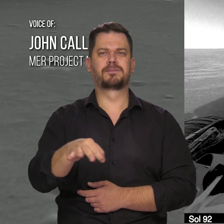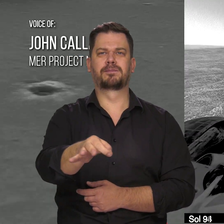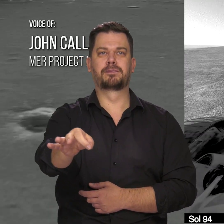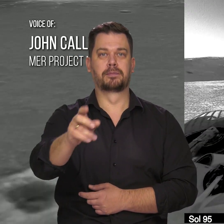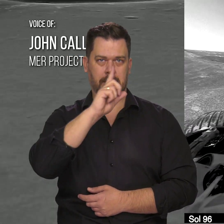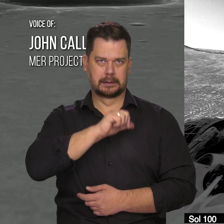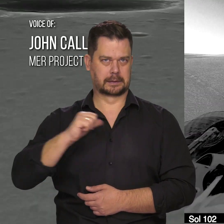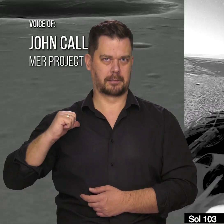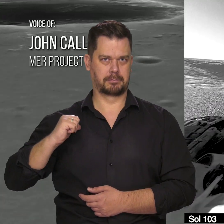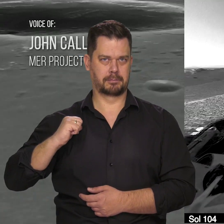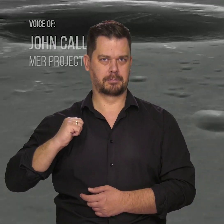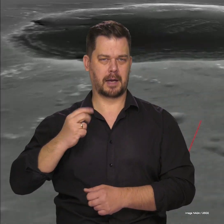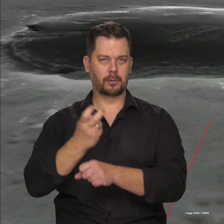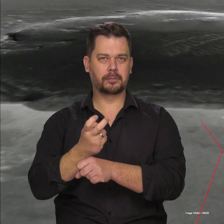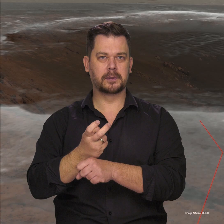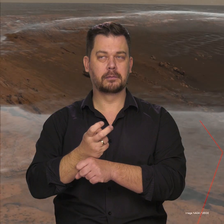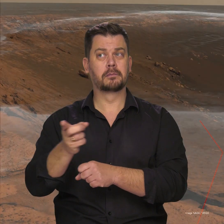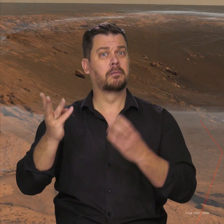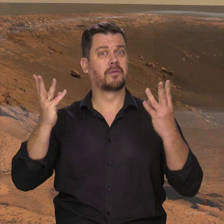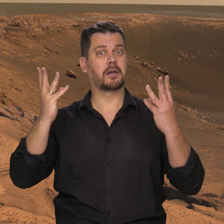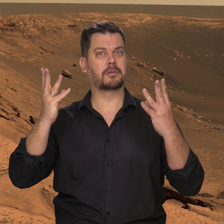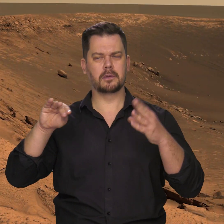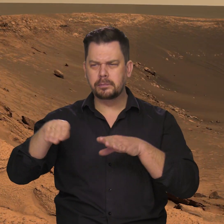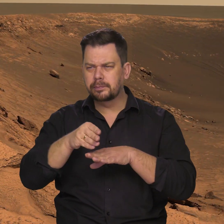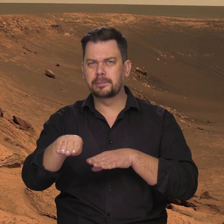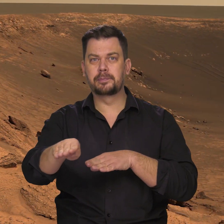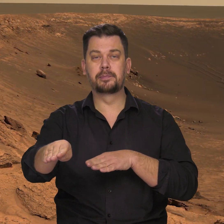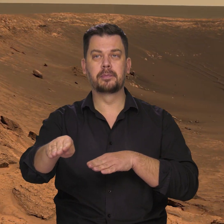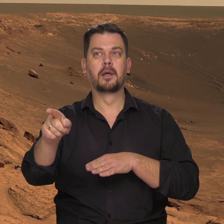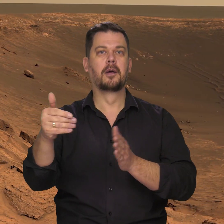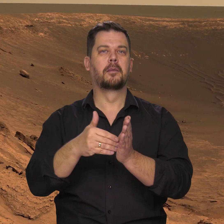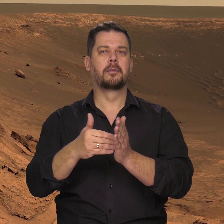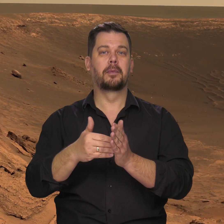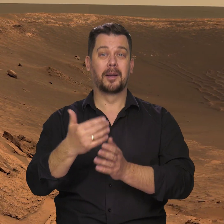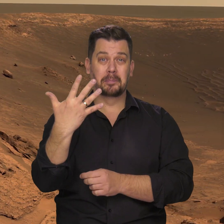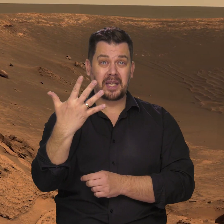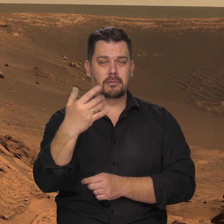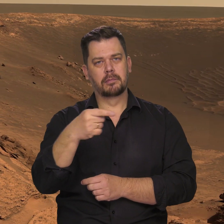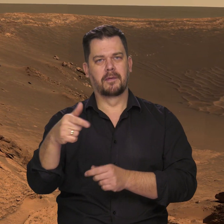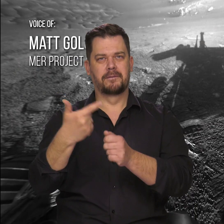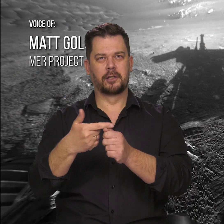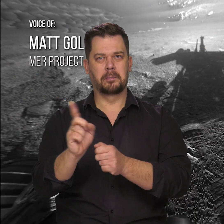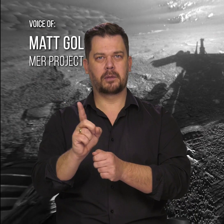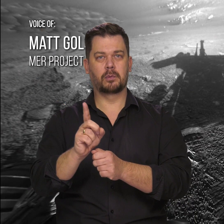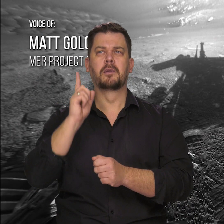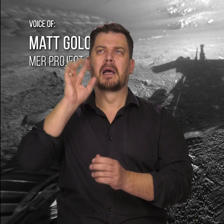deciding where to go or what to investigate. This is particularly important because a radio signal takes from 5 to even 20 minutes to travel from Earth to Mars.